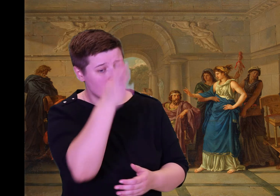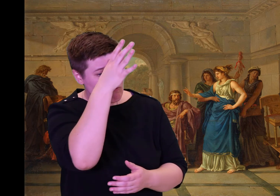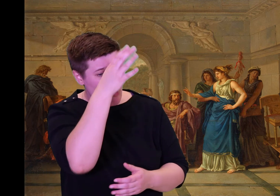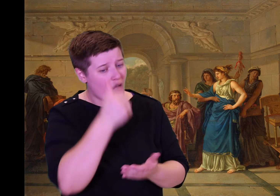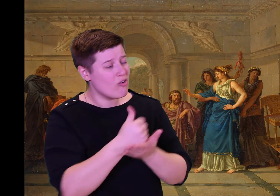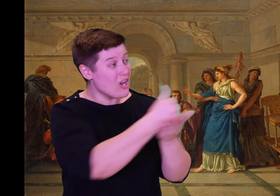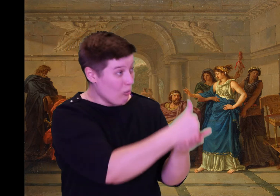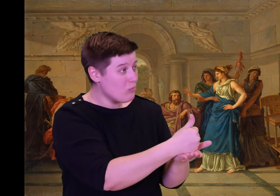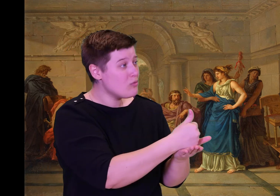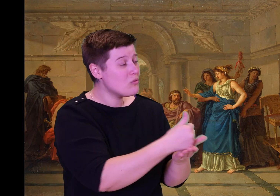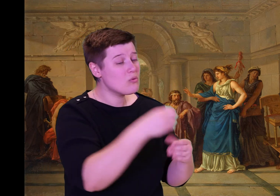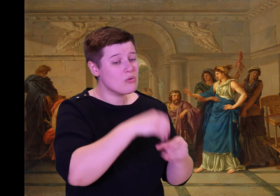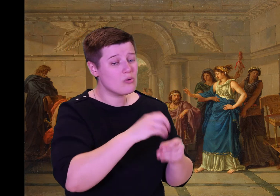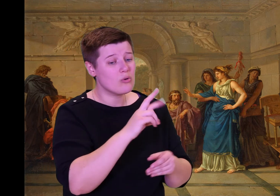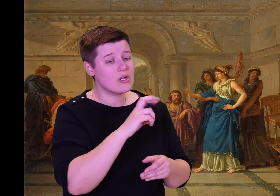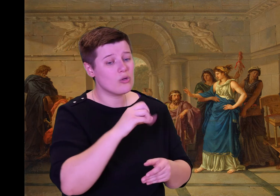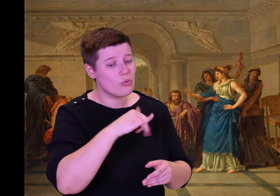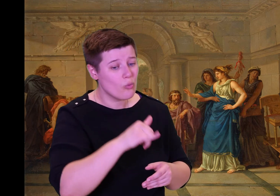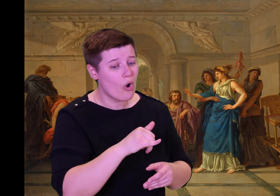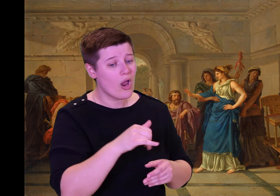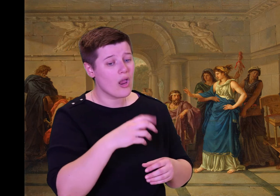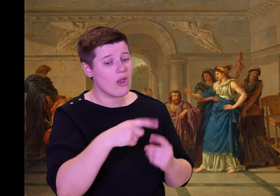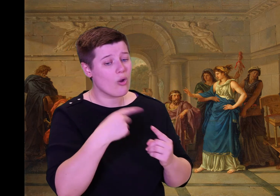of news of my father.